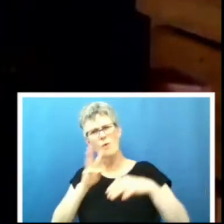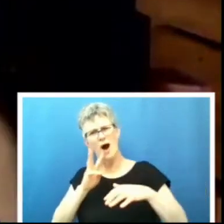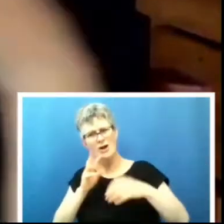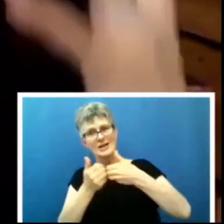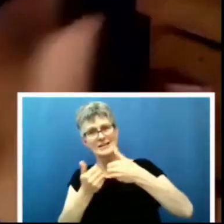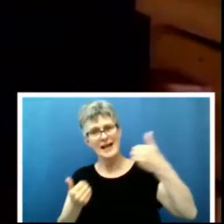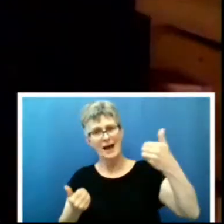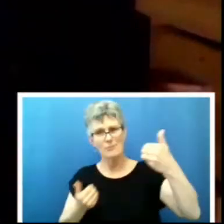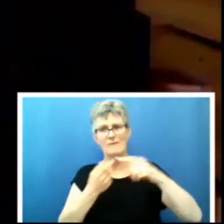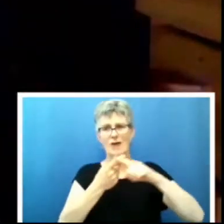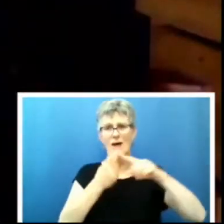with the thoughts.